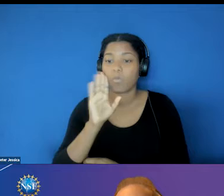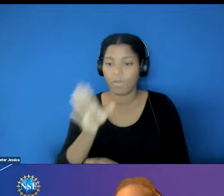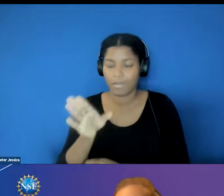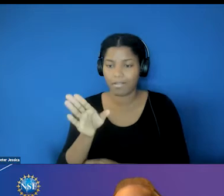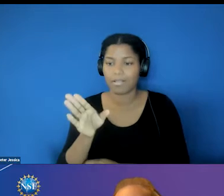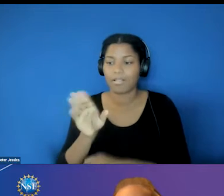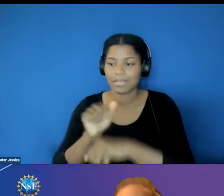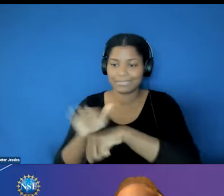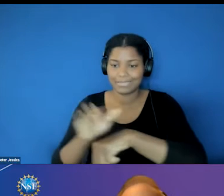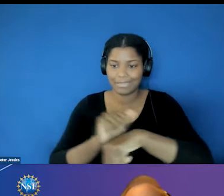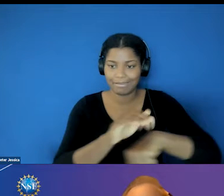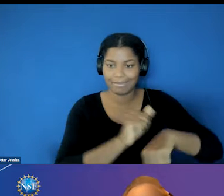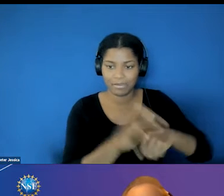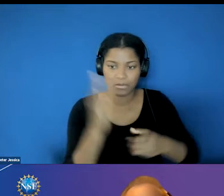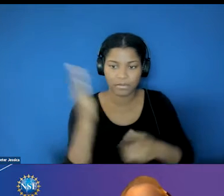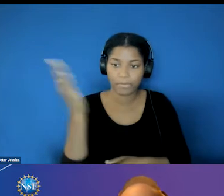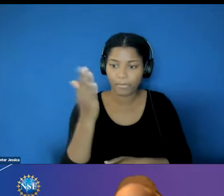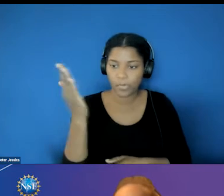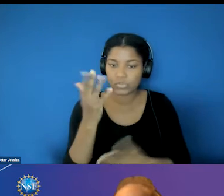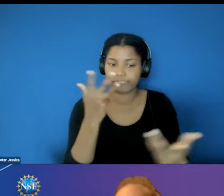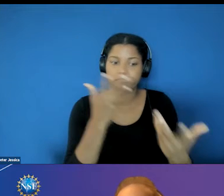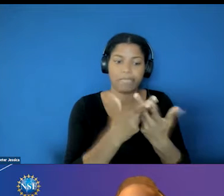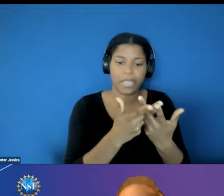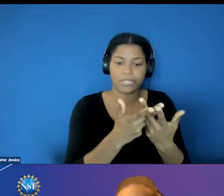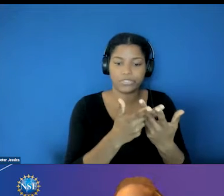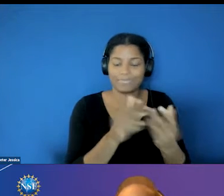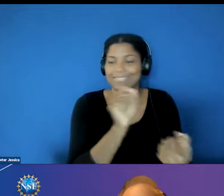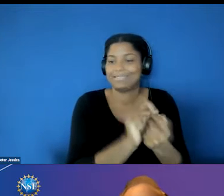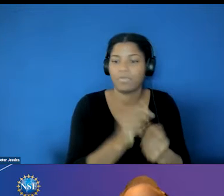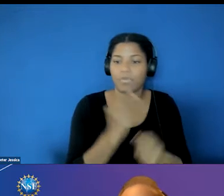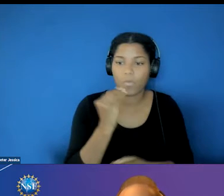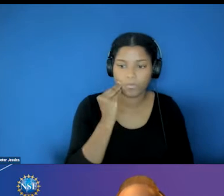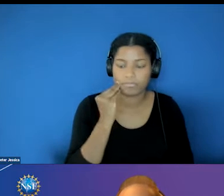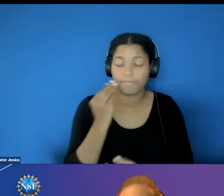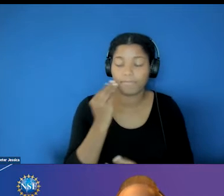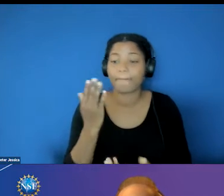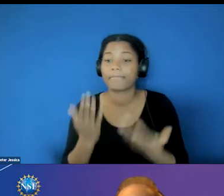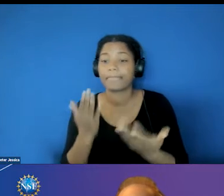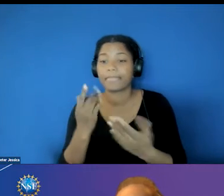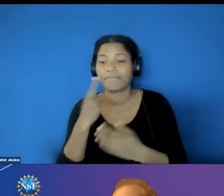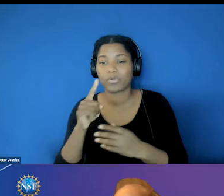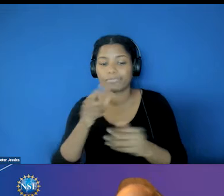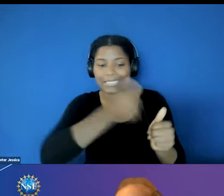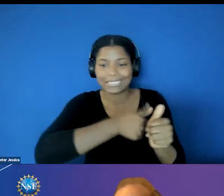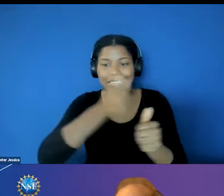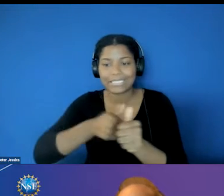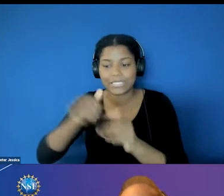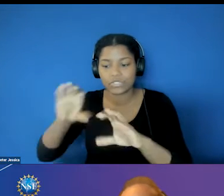proper home. So, in each competition there are about 20 or so proposals that get shifted,